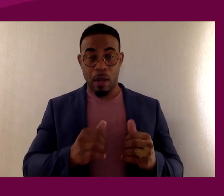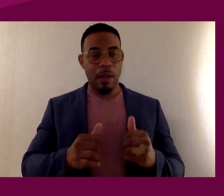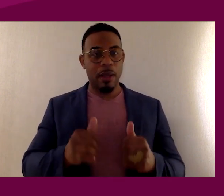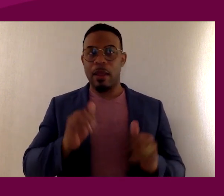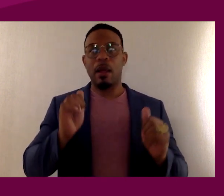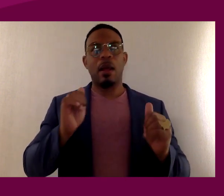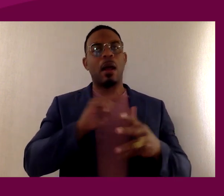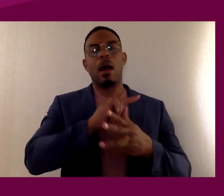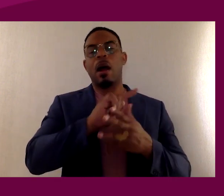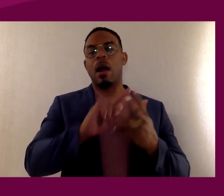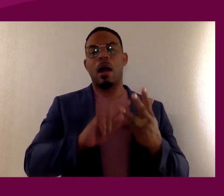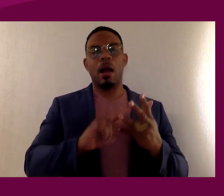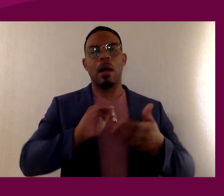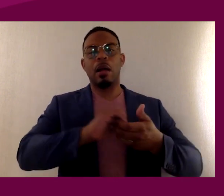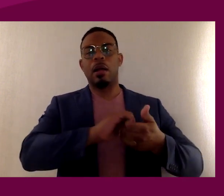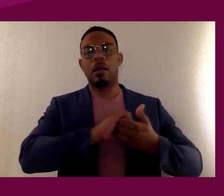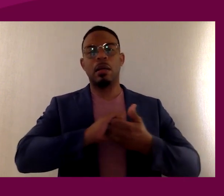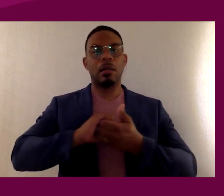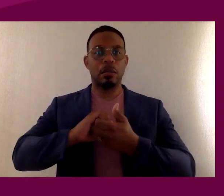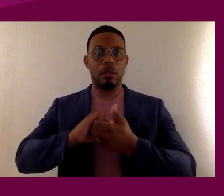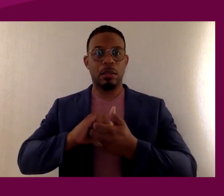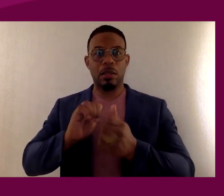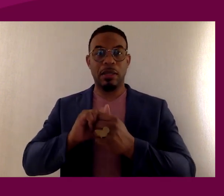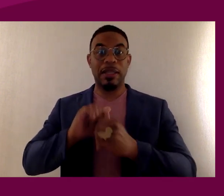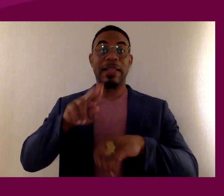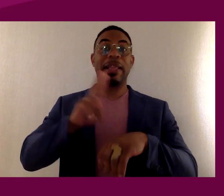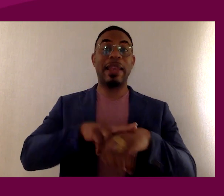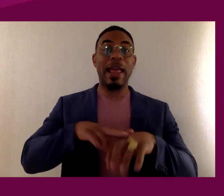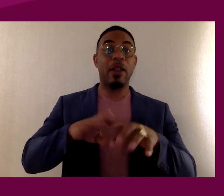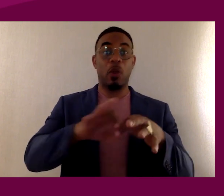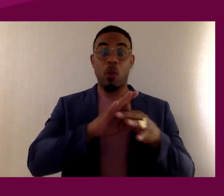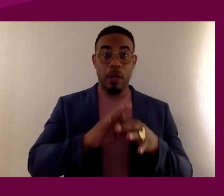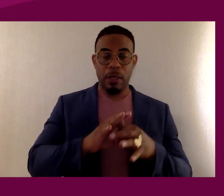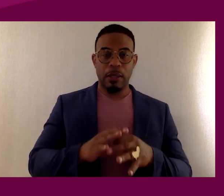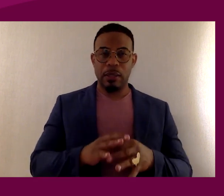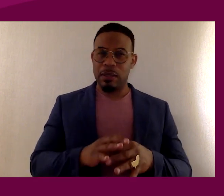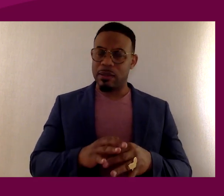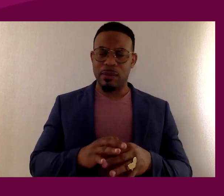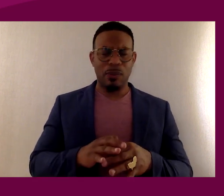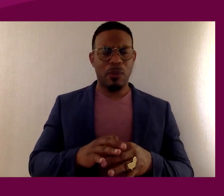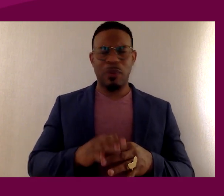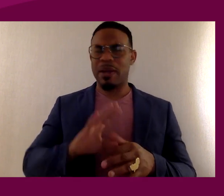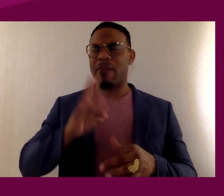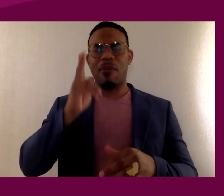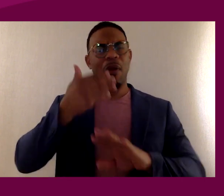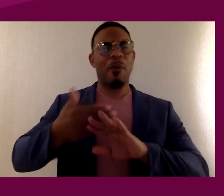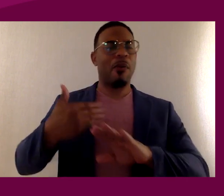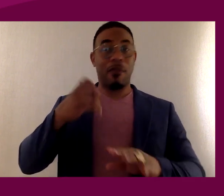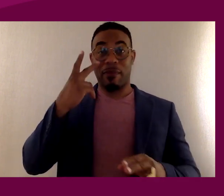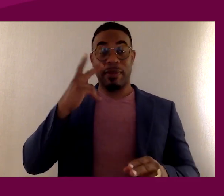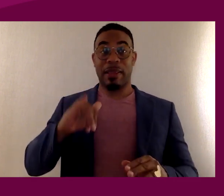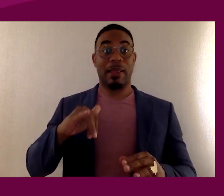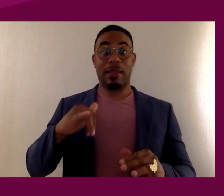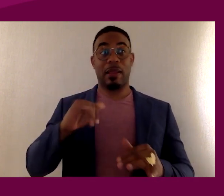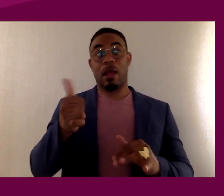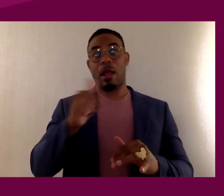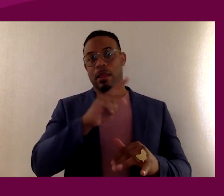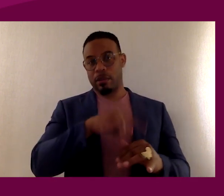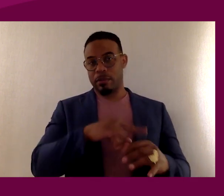parent organizations, they all were collaborating together in a national coalition. Unheard of. I